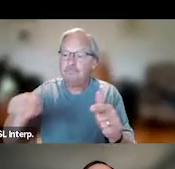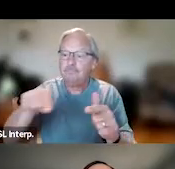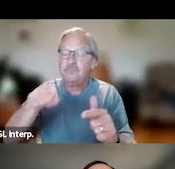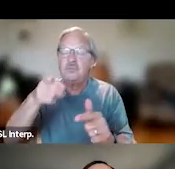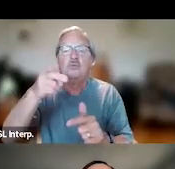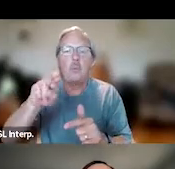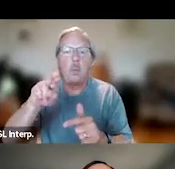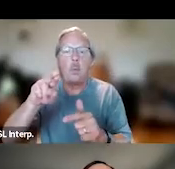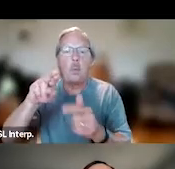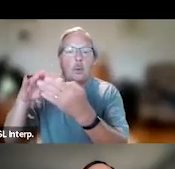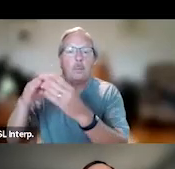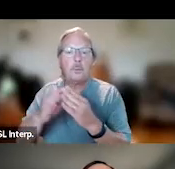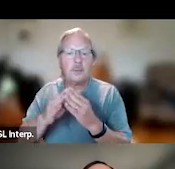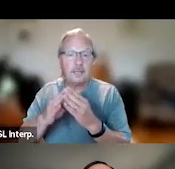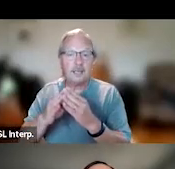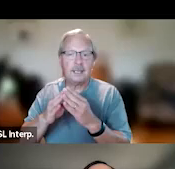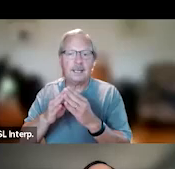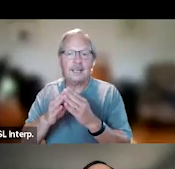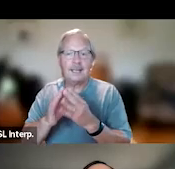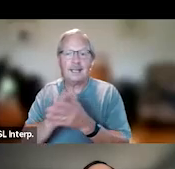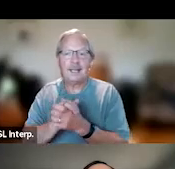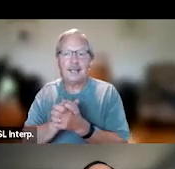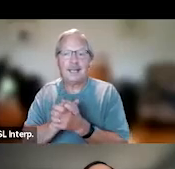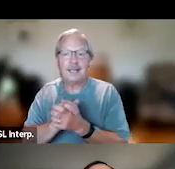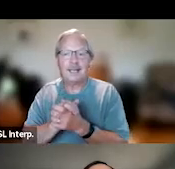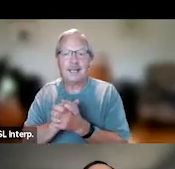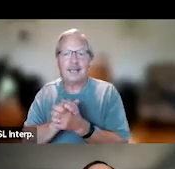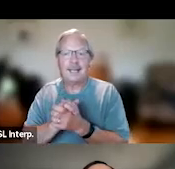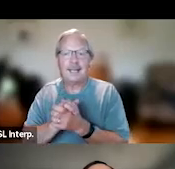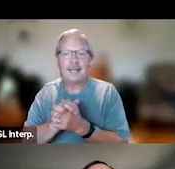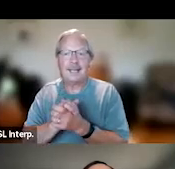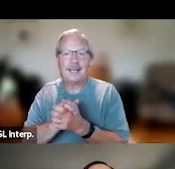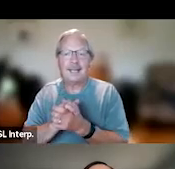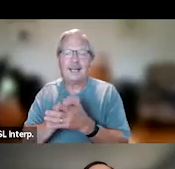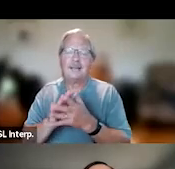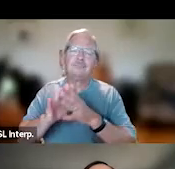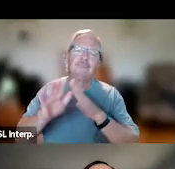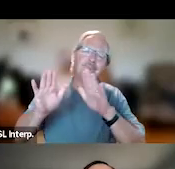So, immense gratitude to my team and the execution